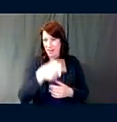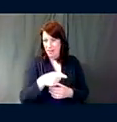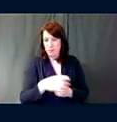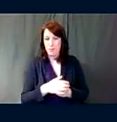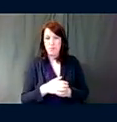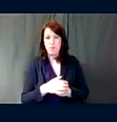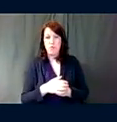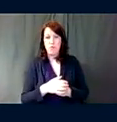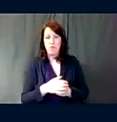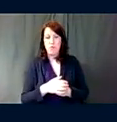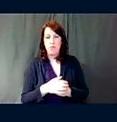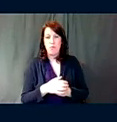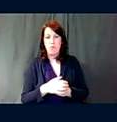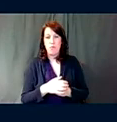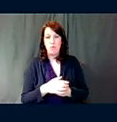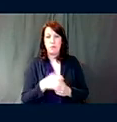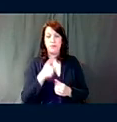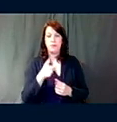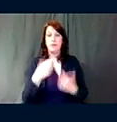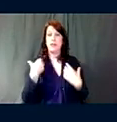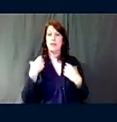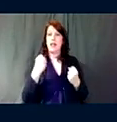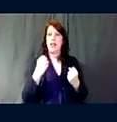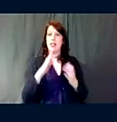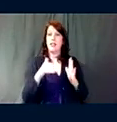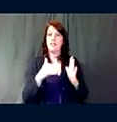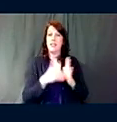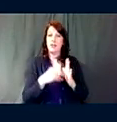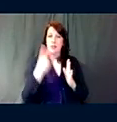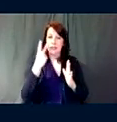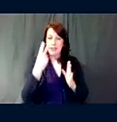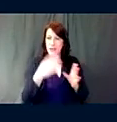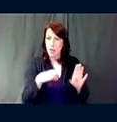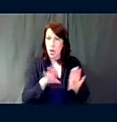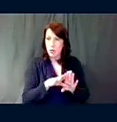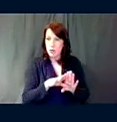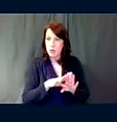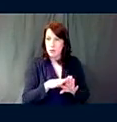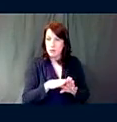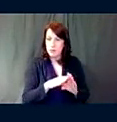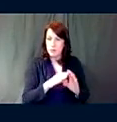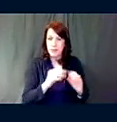HEALTH CENTER, THE CHURCH IN INDIA, IT'S CLOSED.